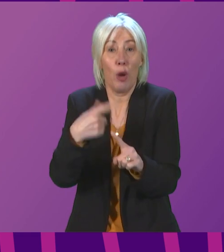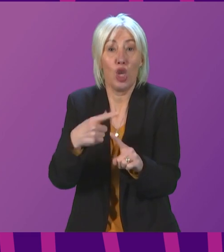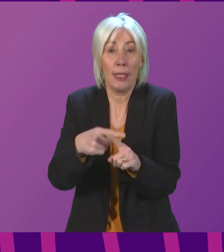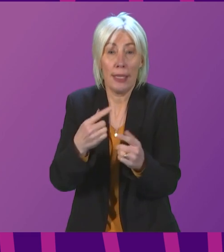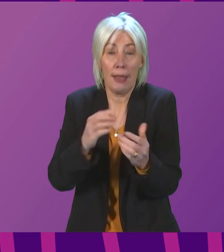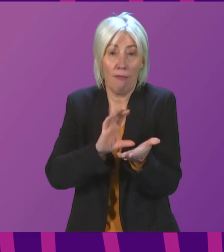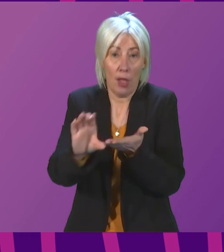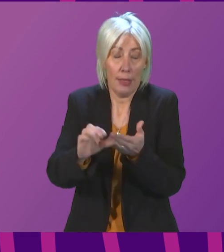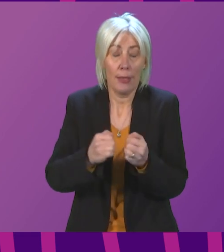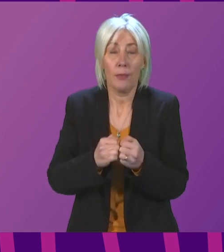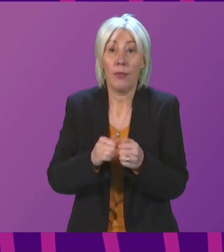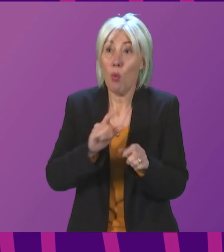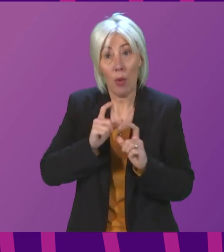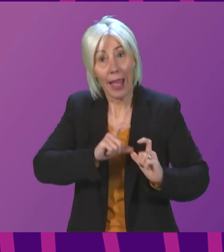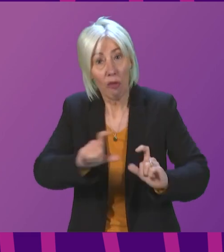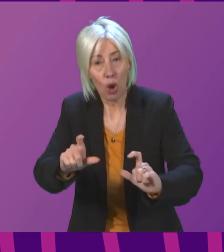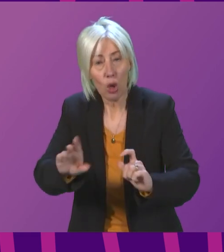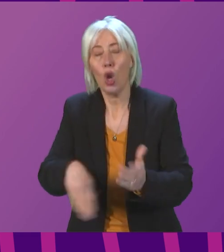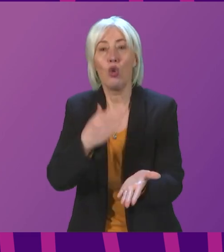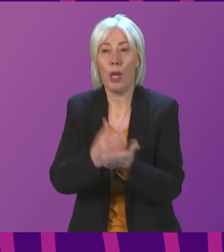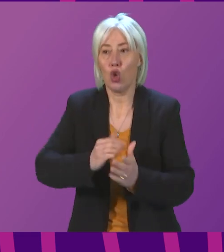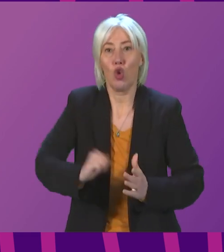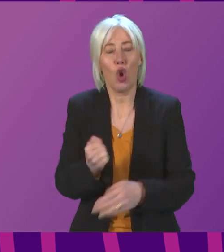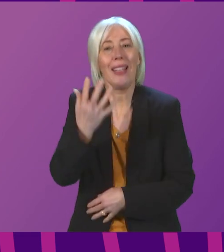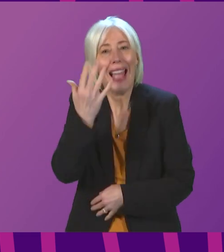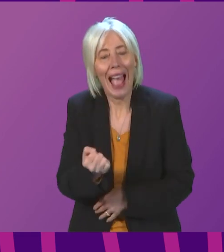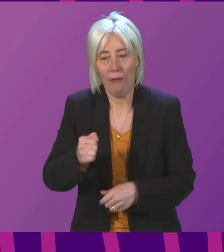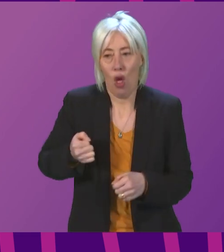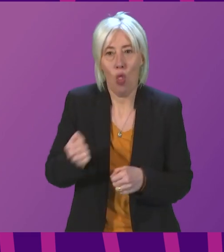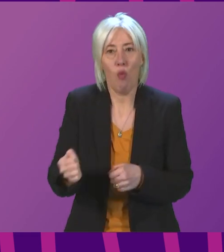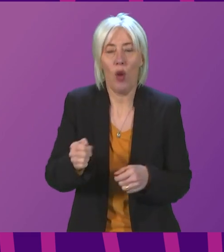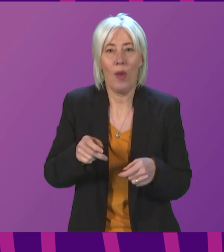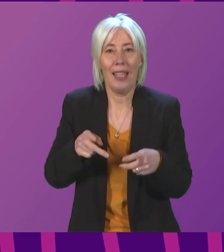We will continue to do so in order to ensure that Scotland has the railway service that it needs and deserves.